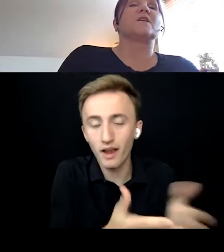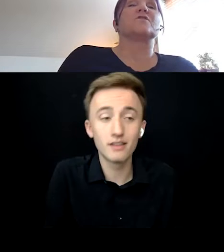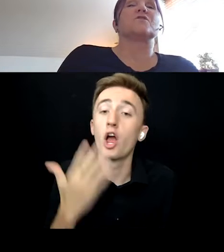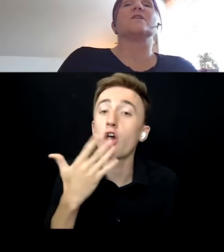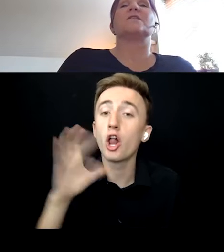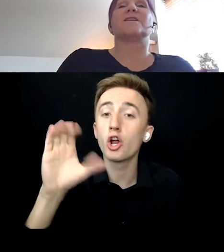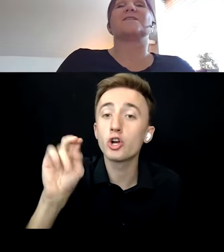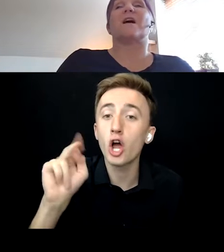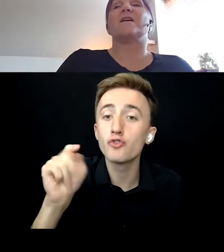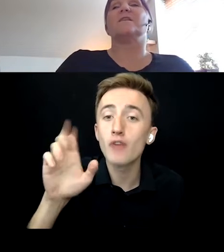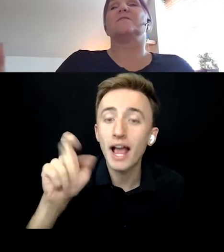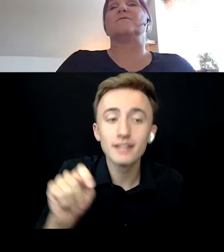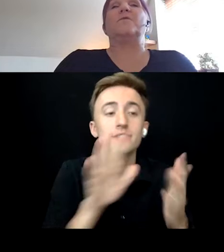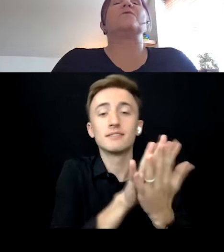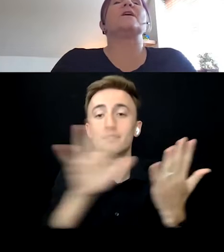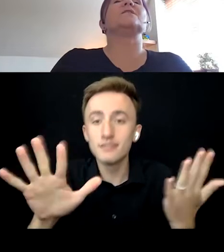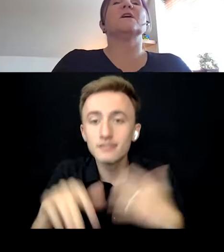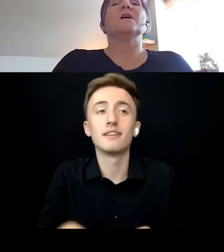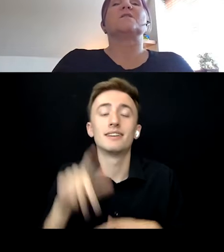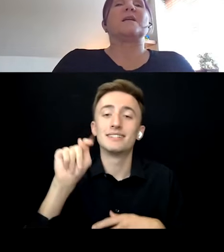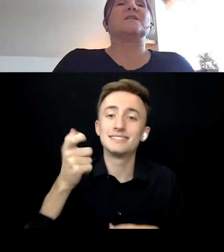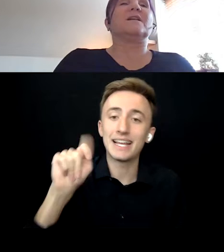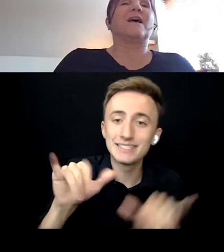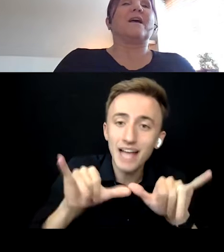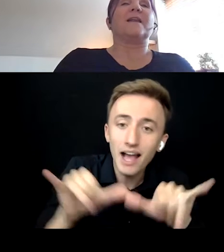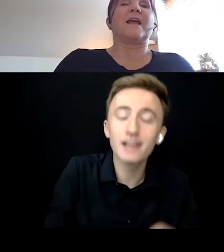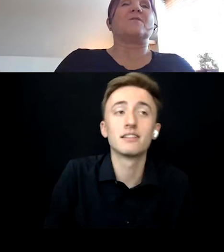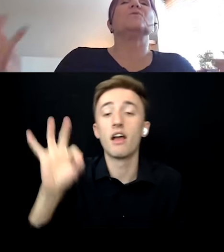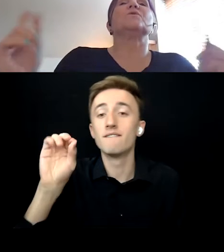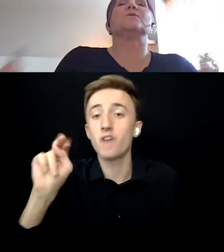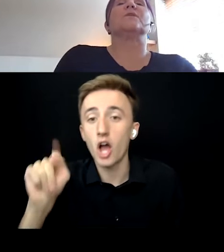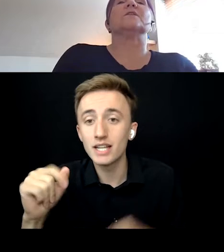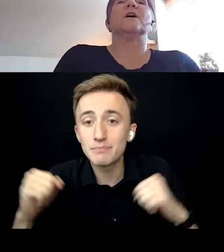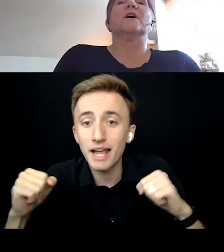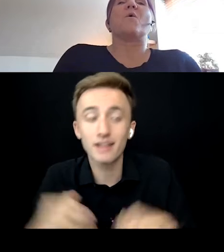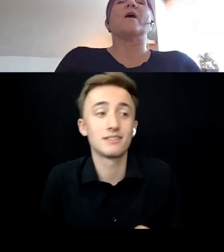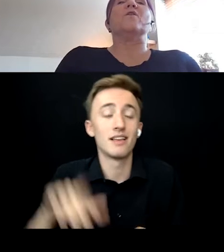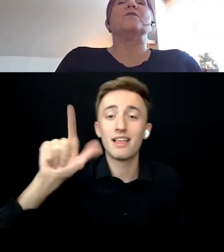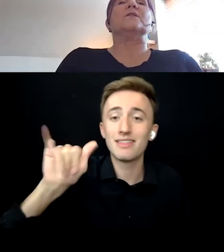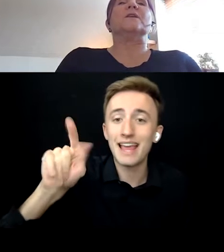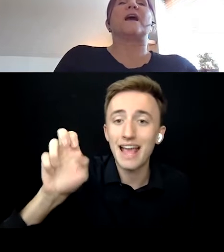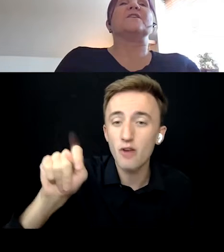text choice, text size, font face, spacing, layout, all sorts of things quite often you can